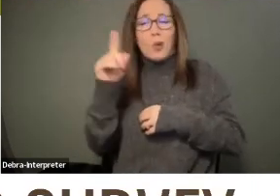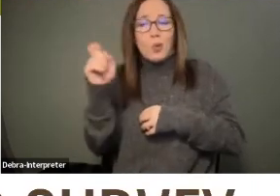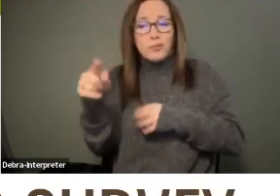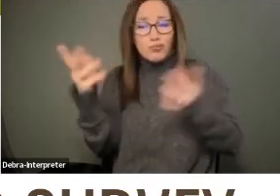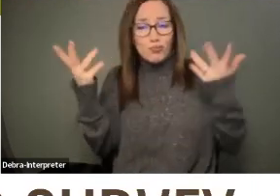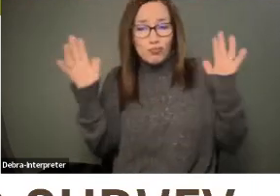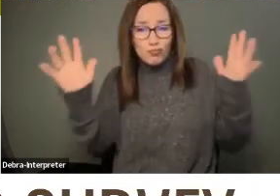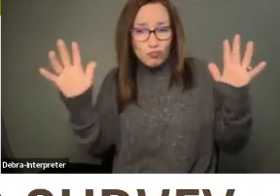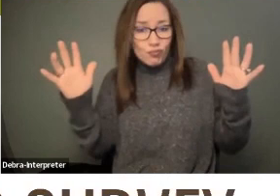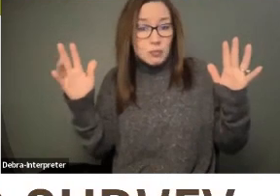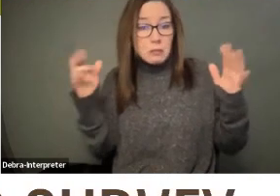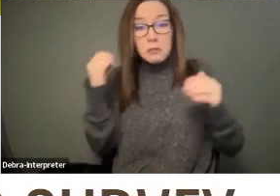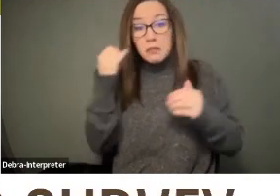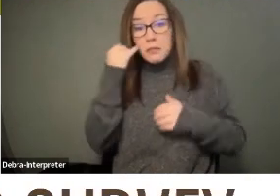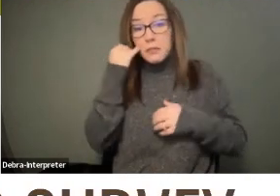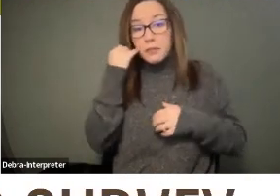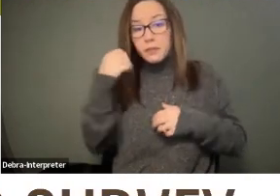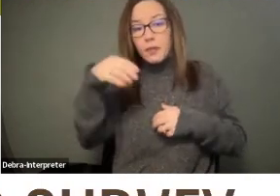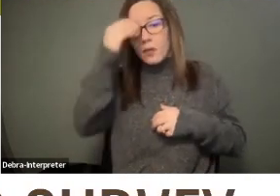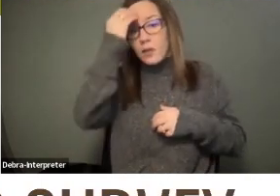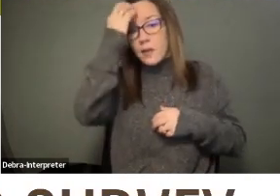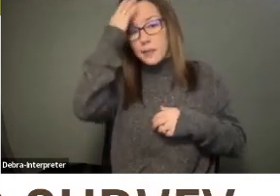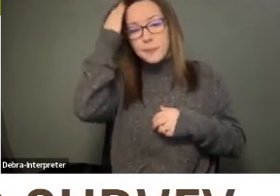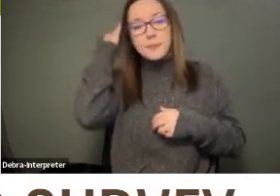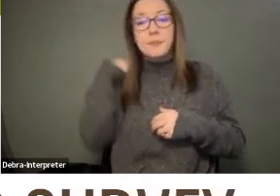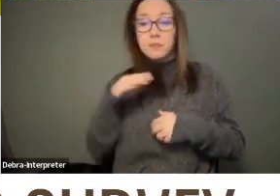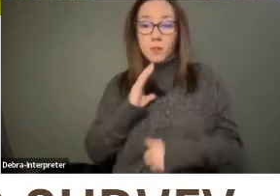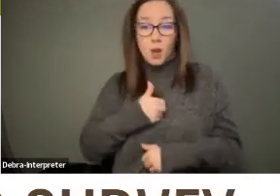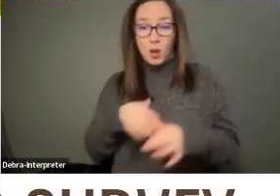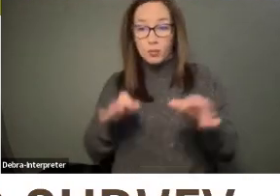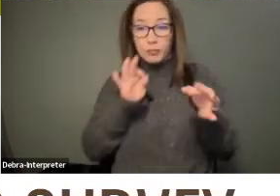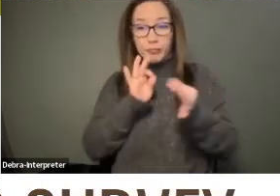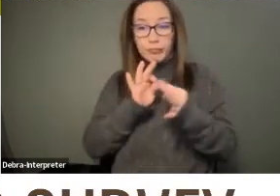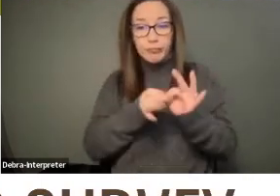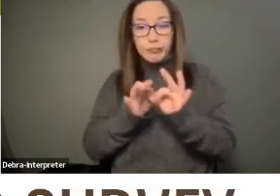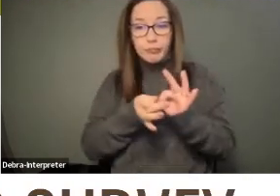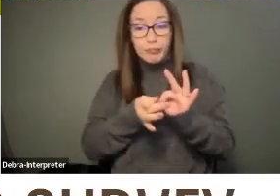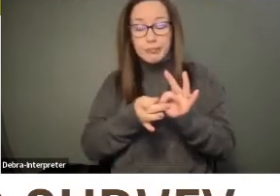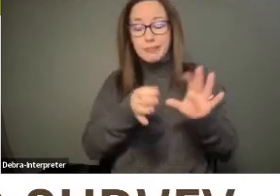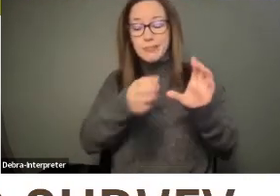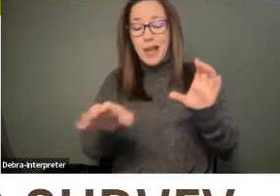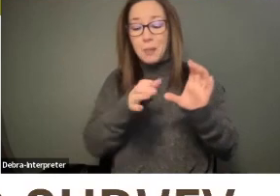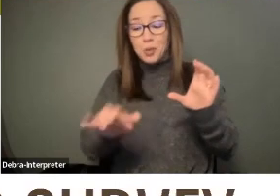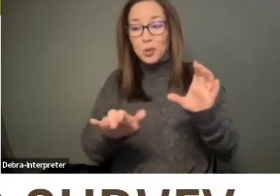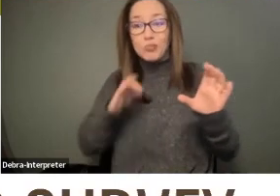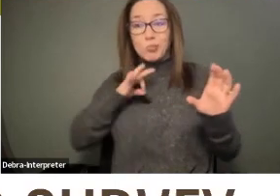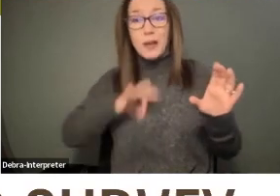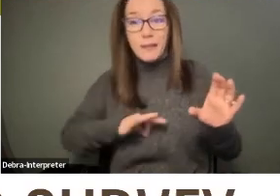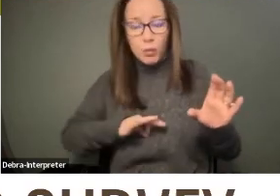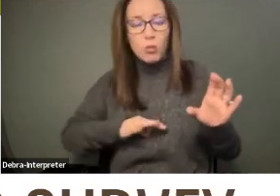TOEFBLDZ webinar. I think there are only four question. If you did find our interpretation and